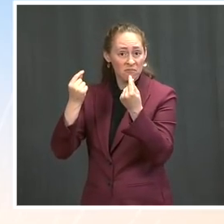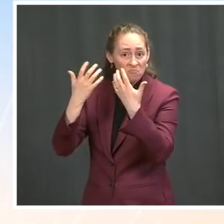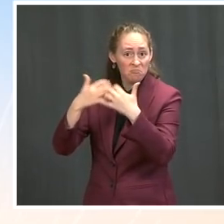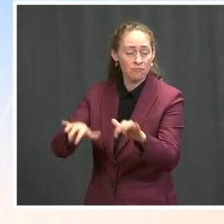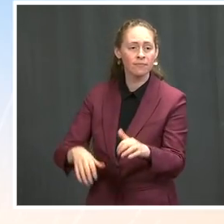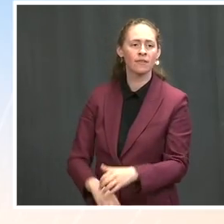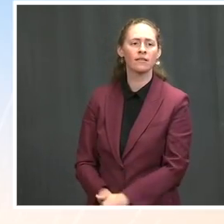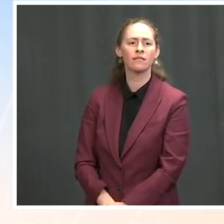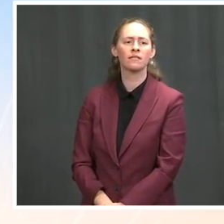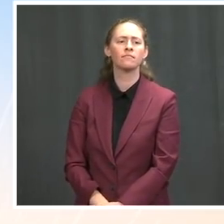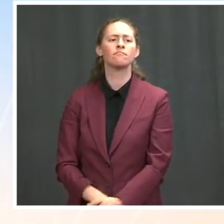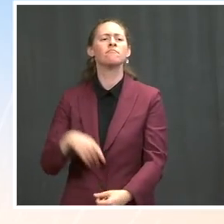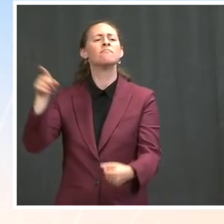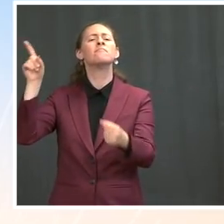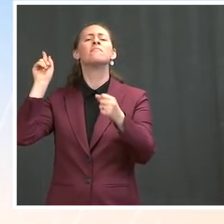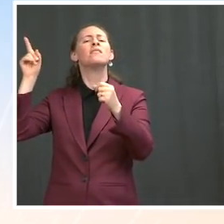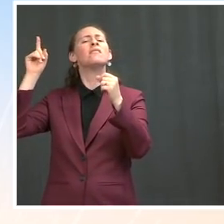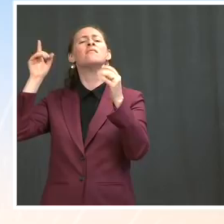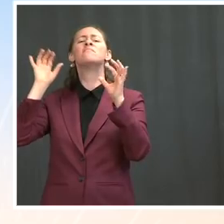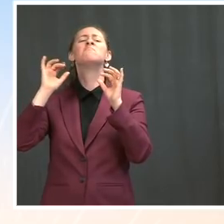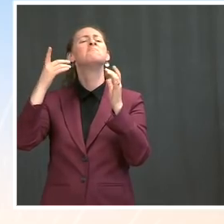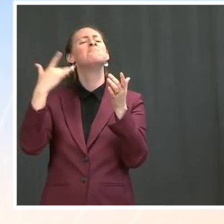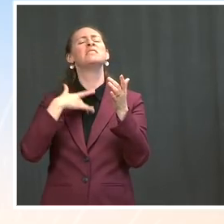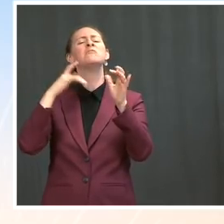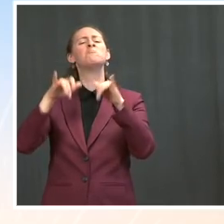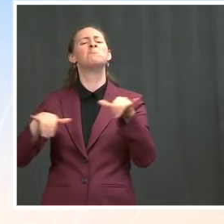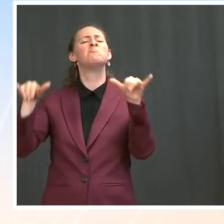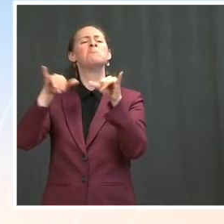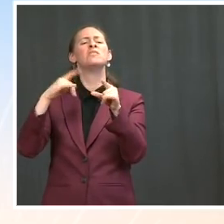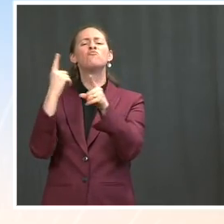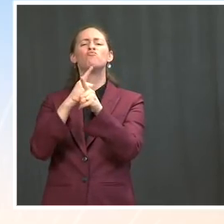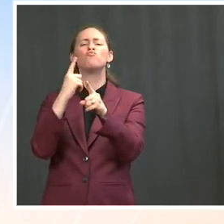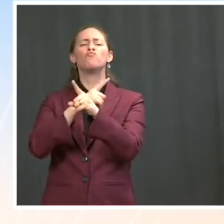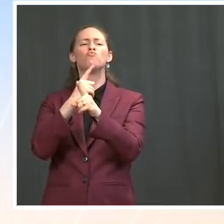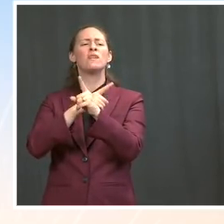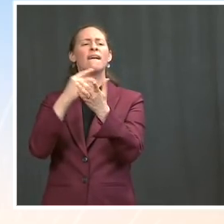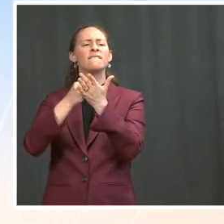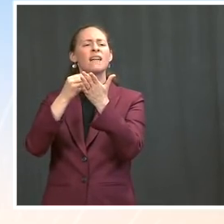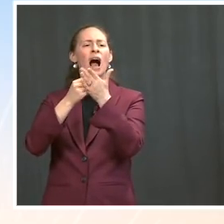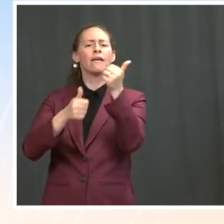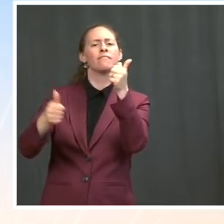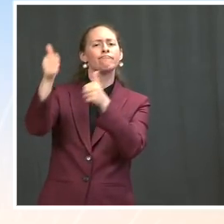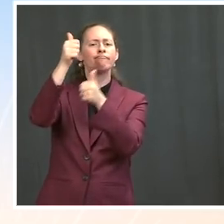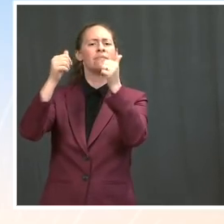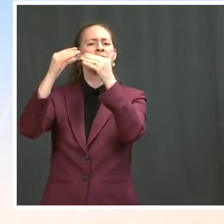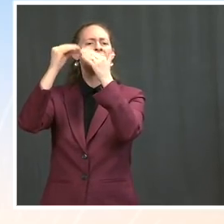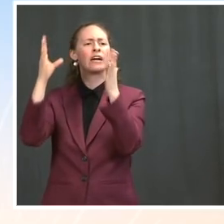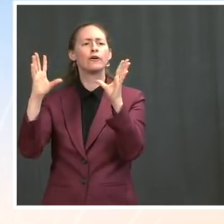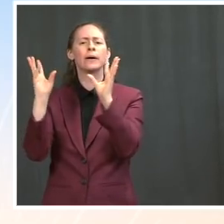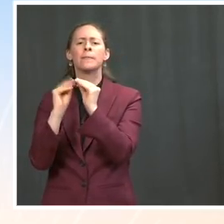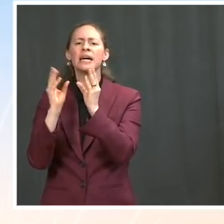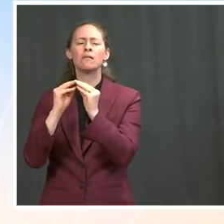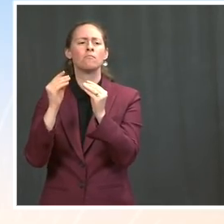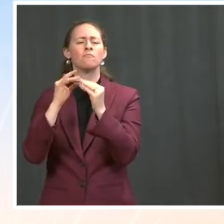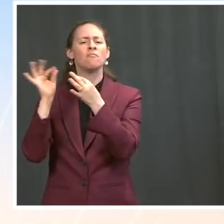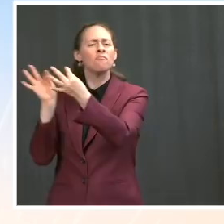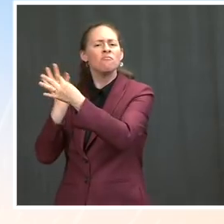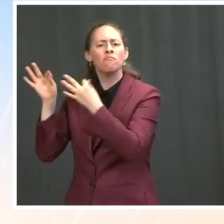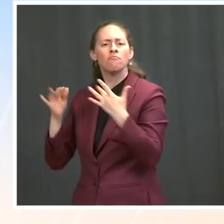is a routine meeting with financial regulators to get an update on management of the economy and a range --